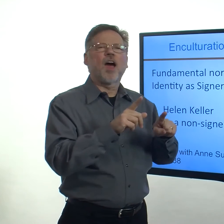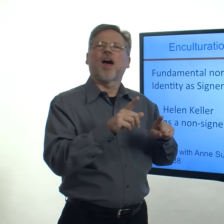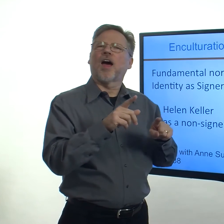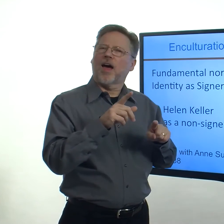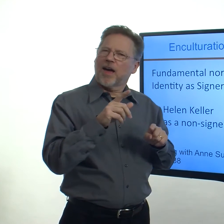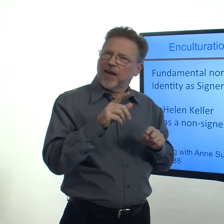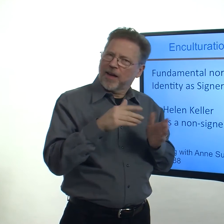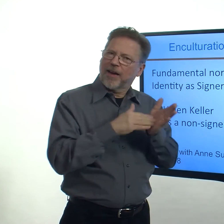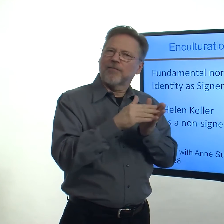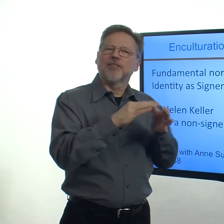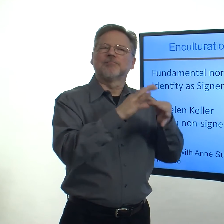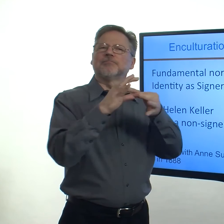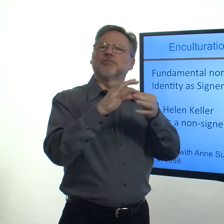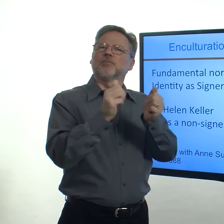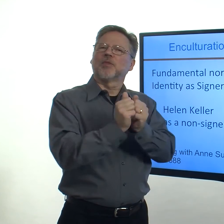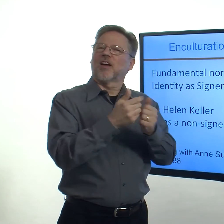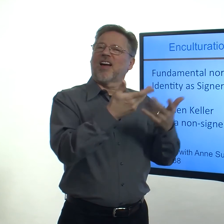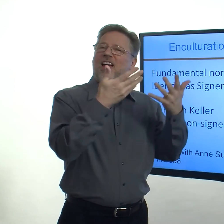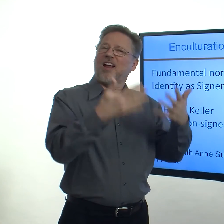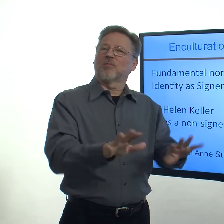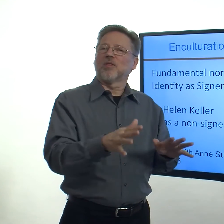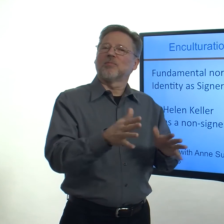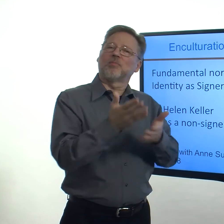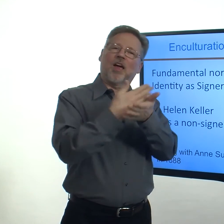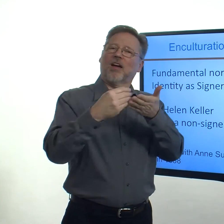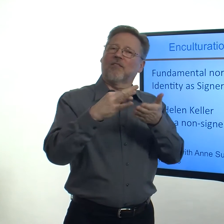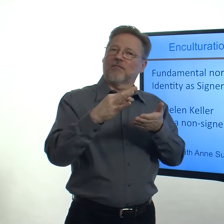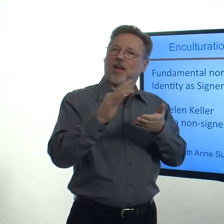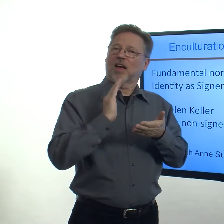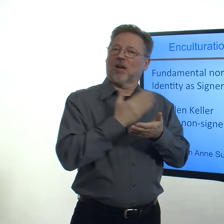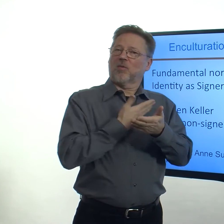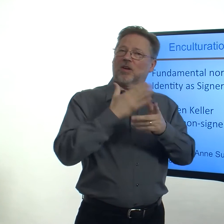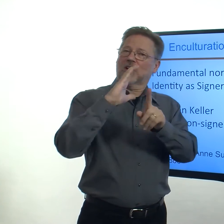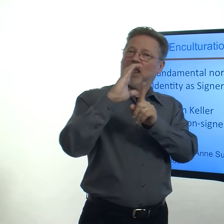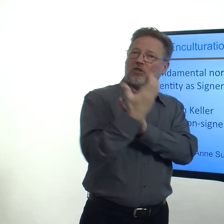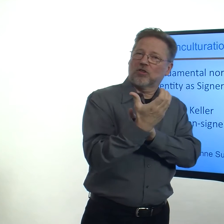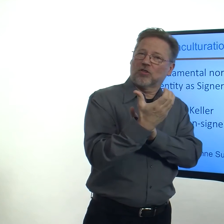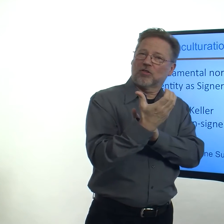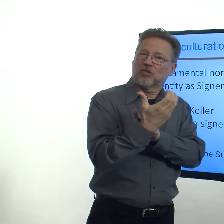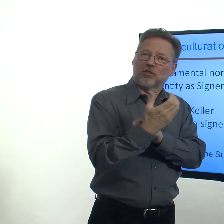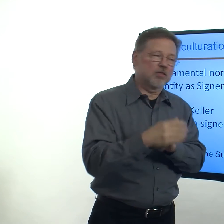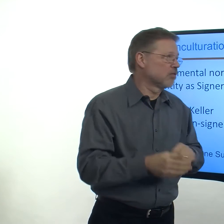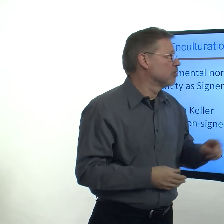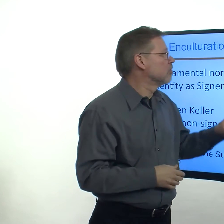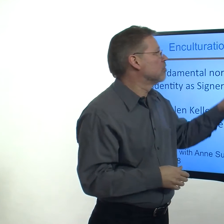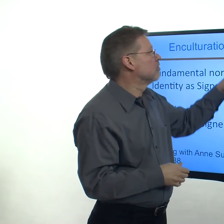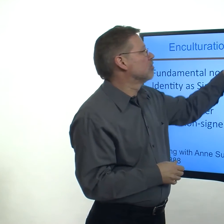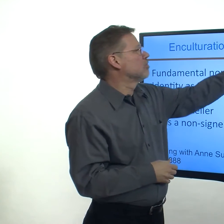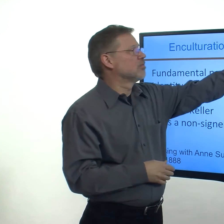language. Often, this is because they're already a part of our culture and know the norms of Deaf